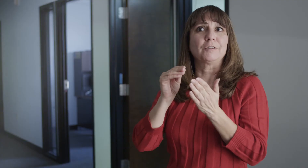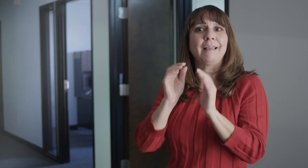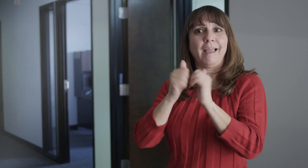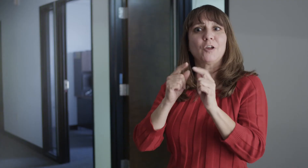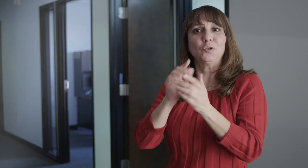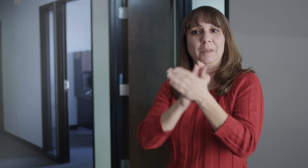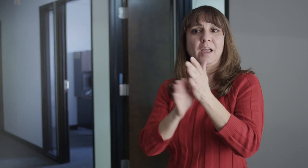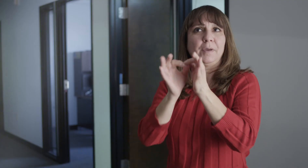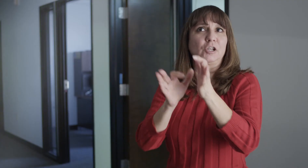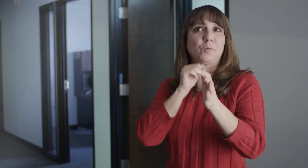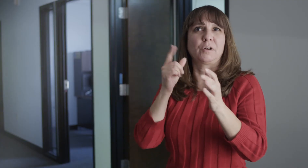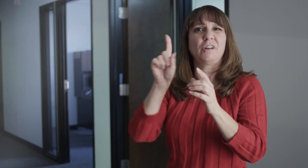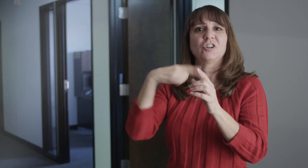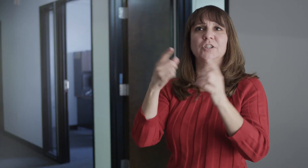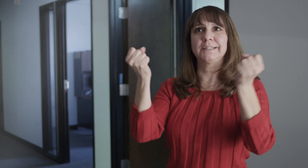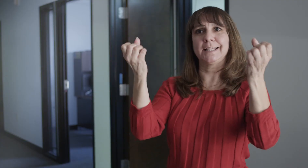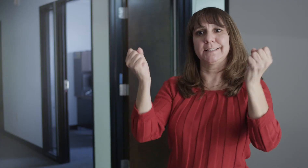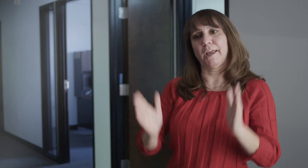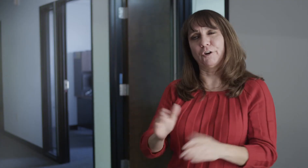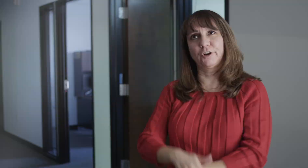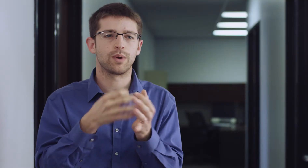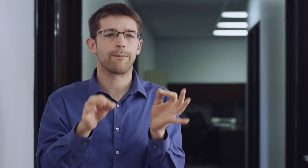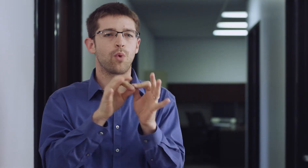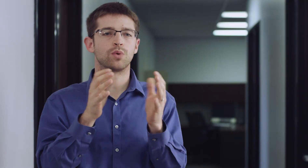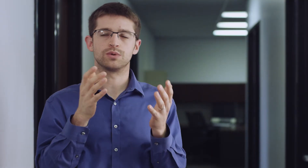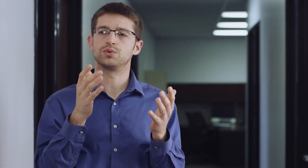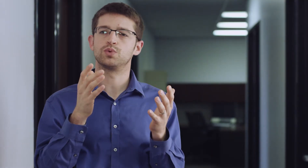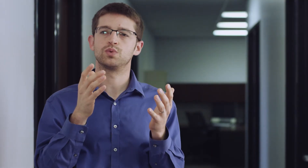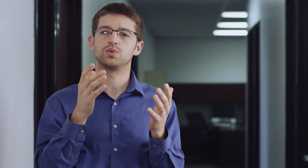You need to learn how to become an interpreter, not just a signer.